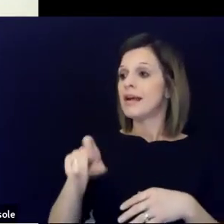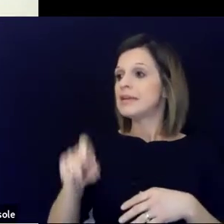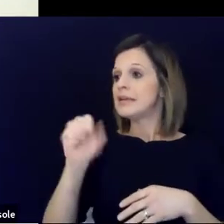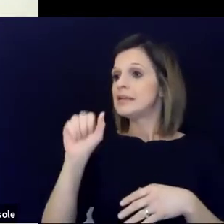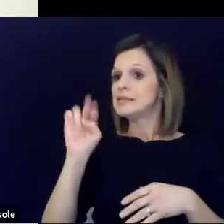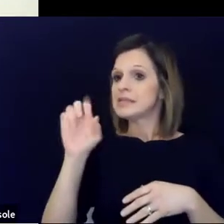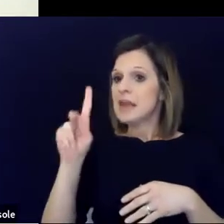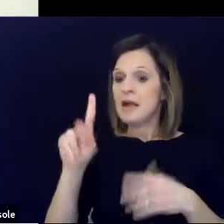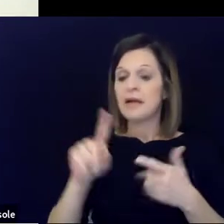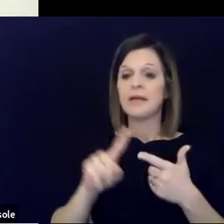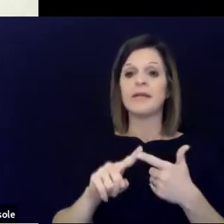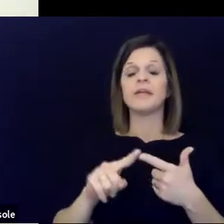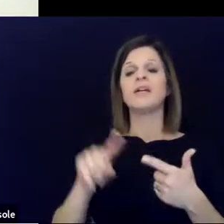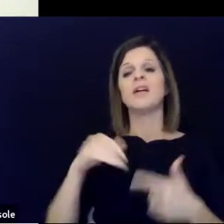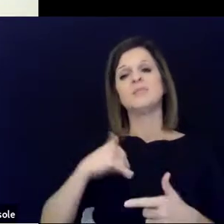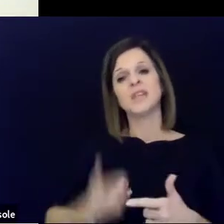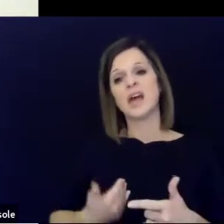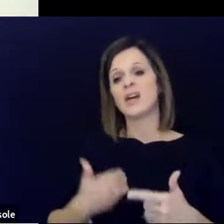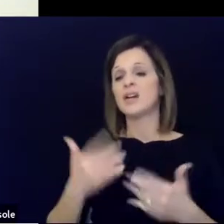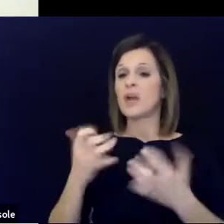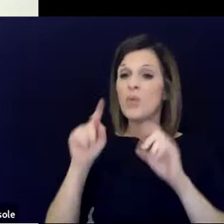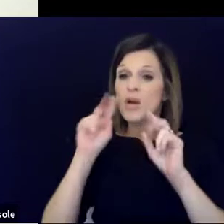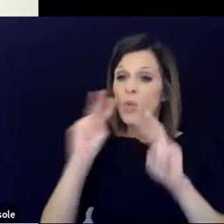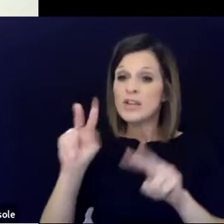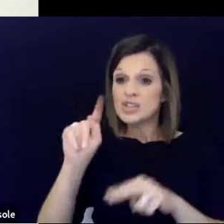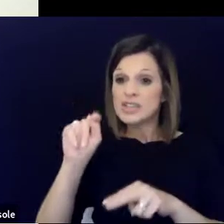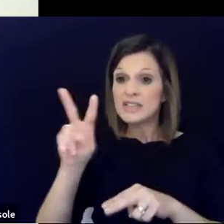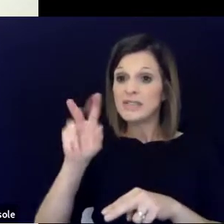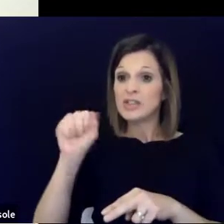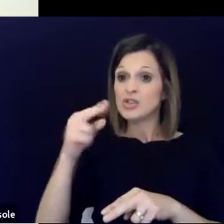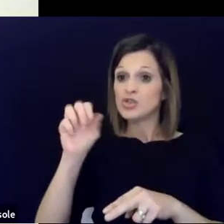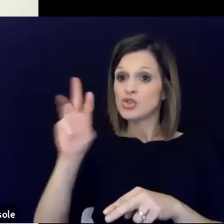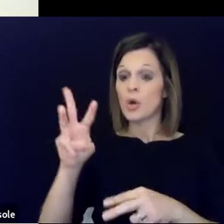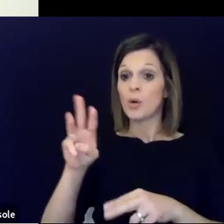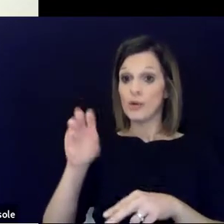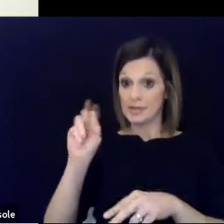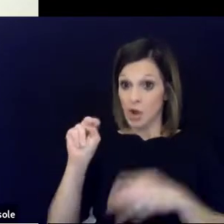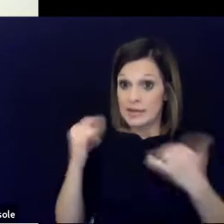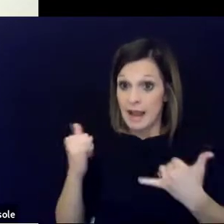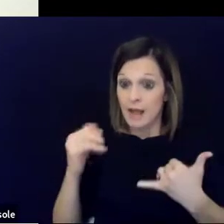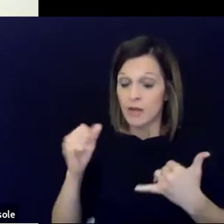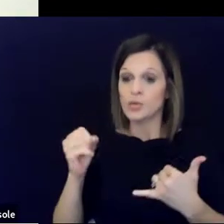it's only on now. I'm sure I can get the studying done later, it's not gonna be a problem."